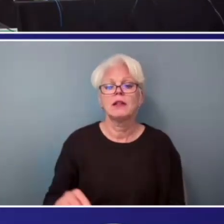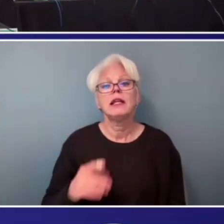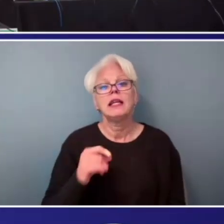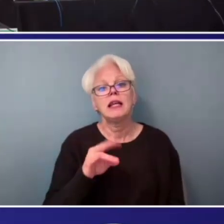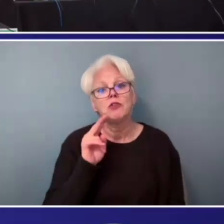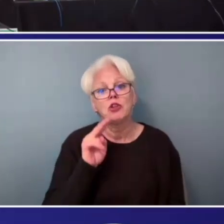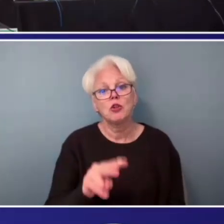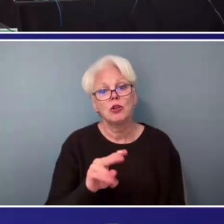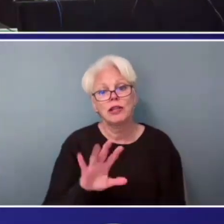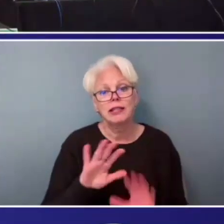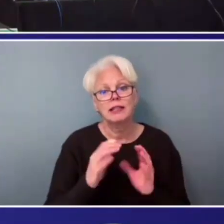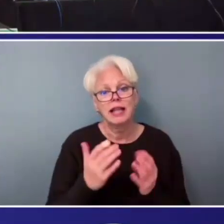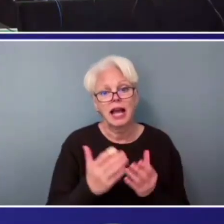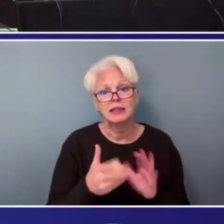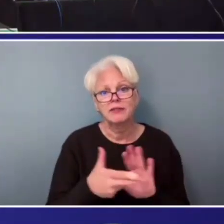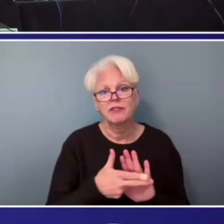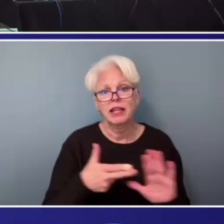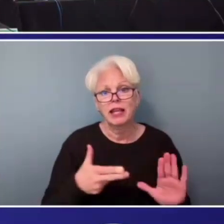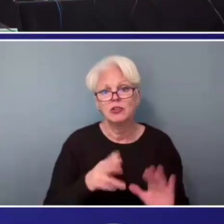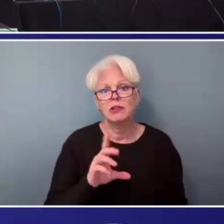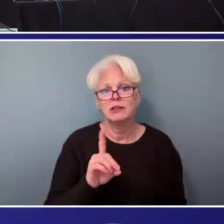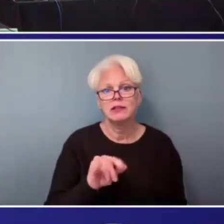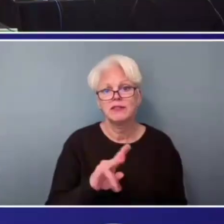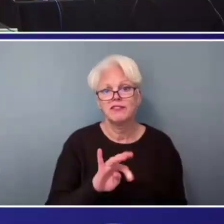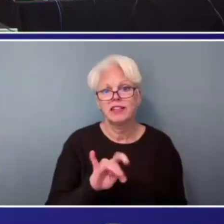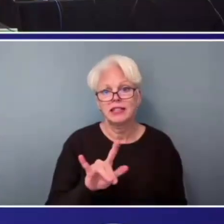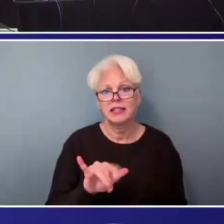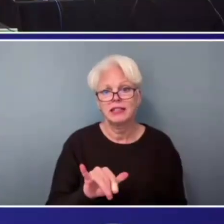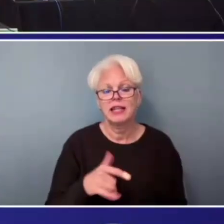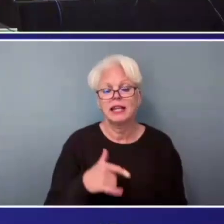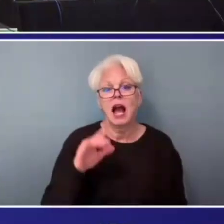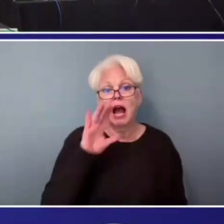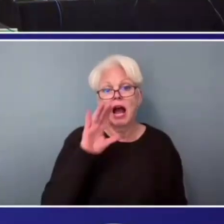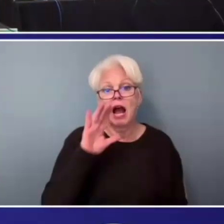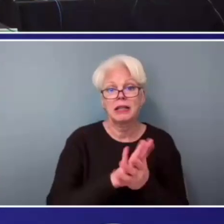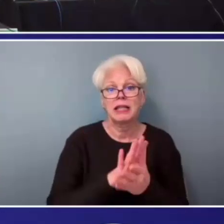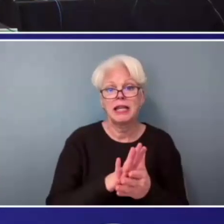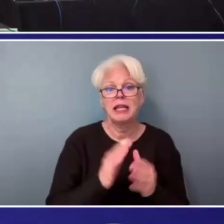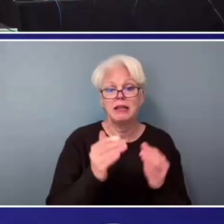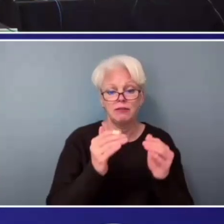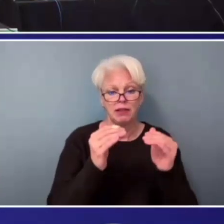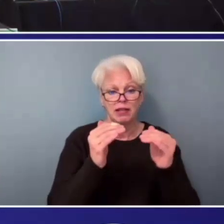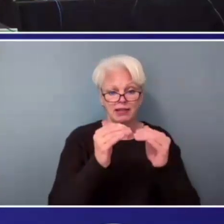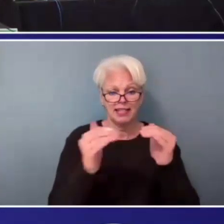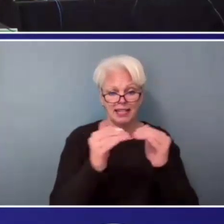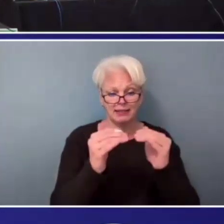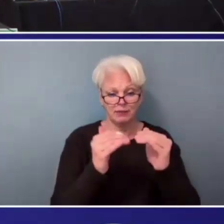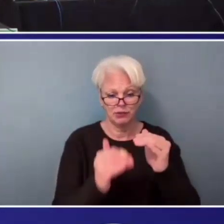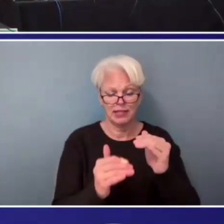divinity, I believe the next level down, which is a bachelor's in divinity,